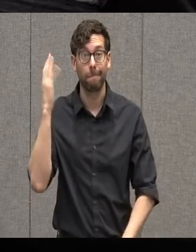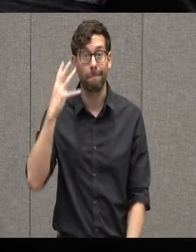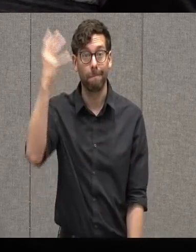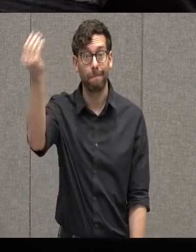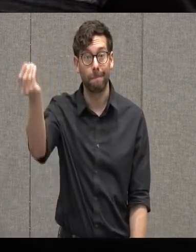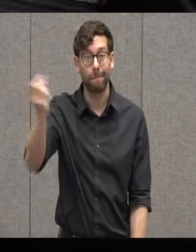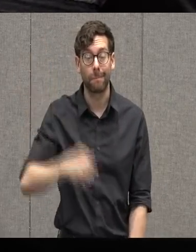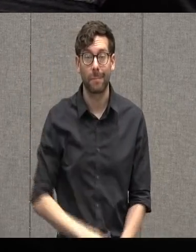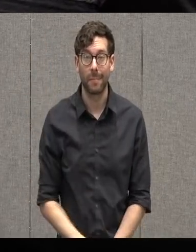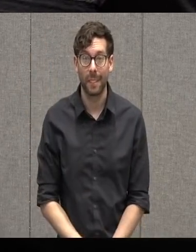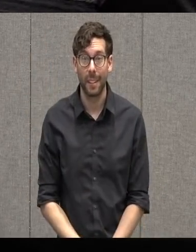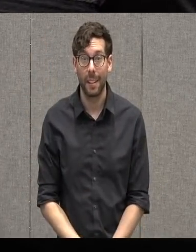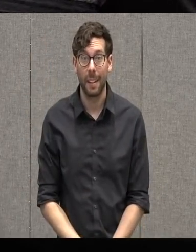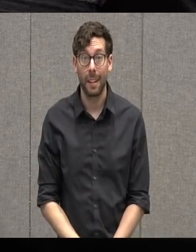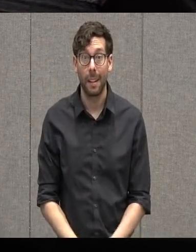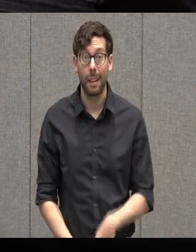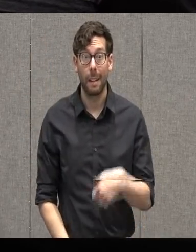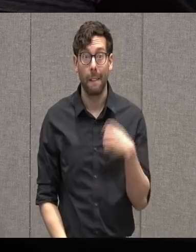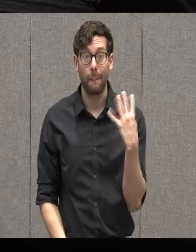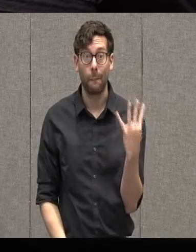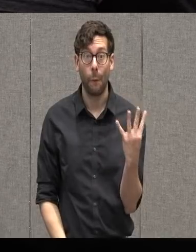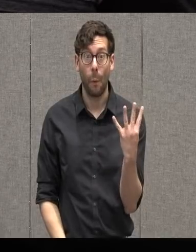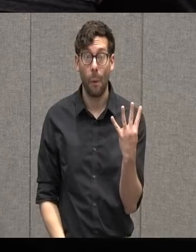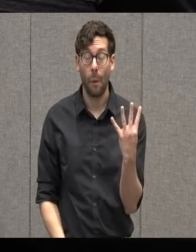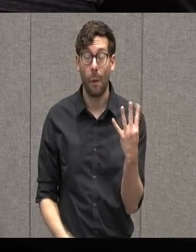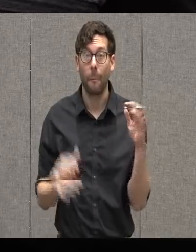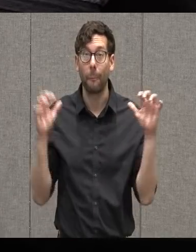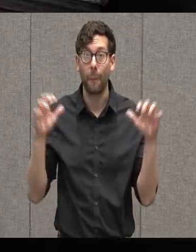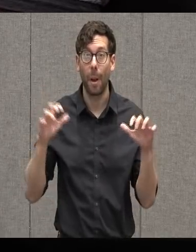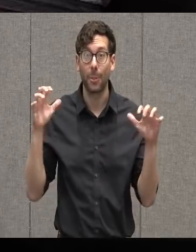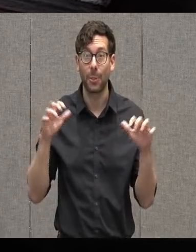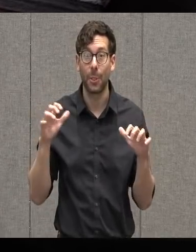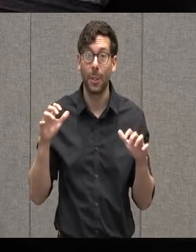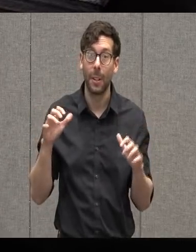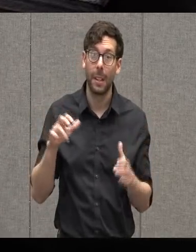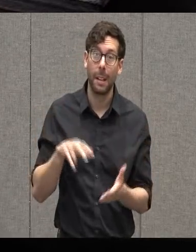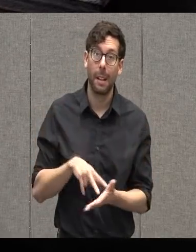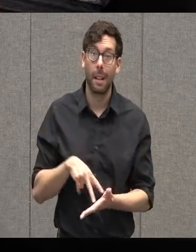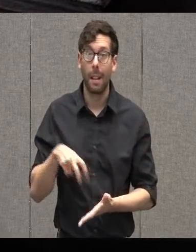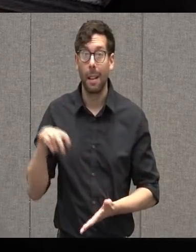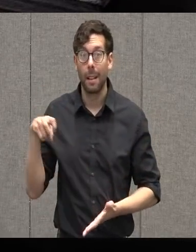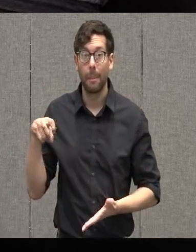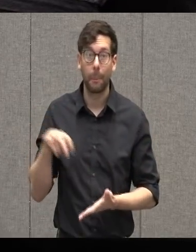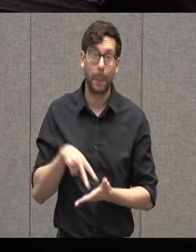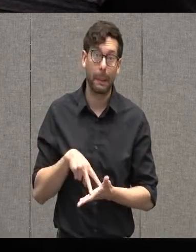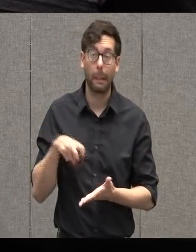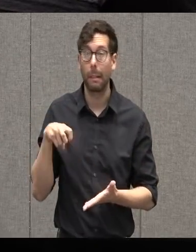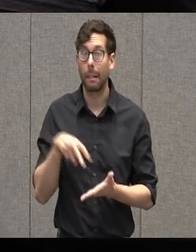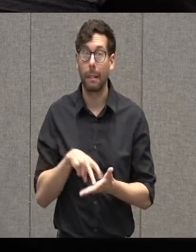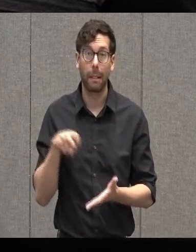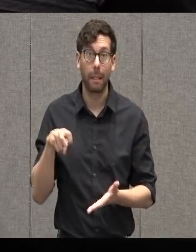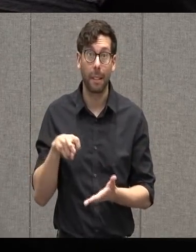Four monsters are leaping. At home, can you leap like a frog?